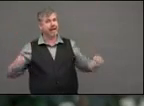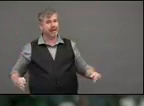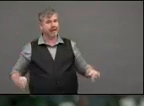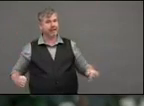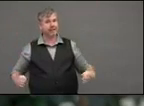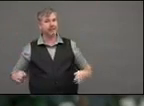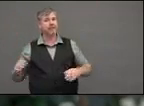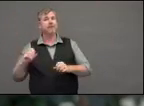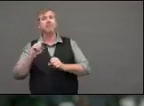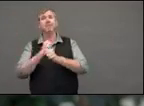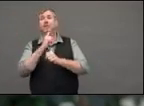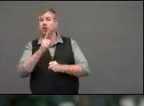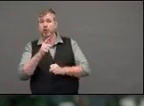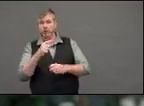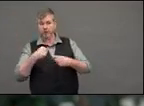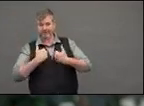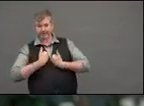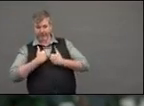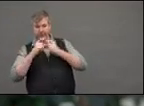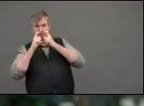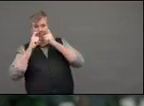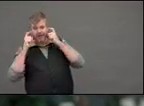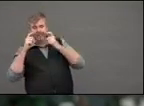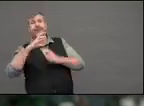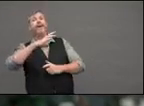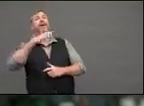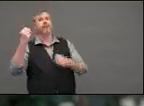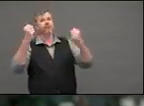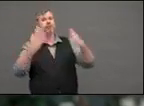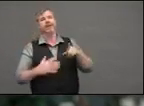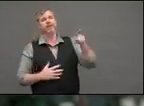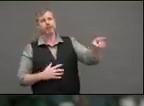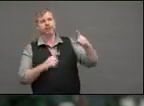will um this will